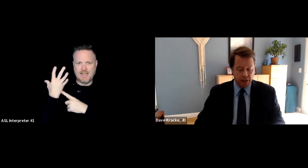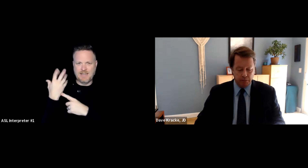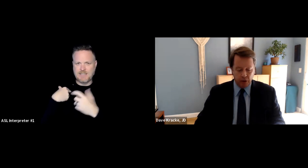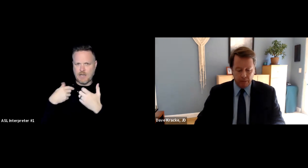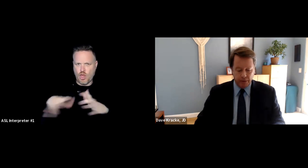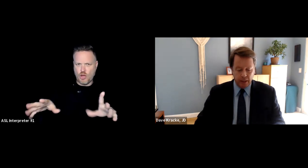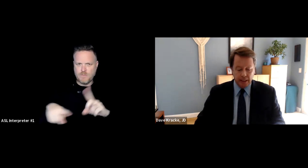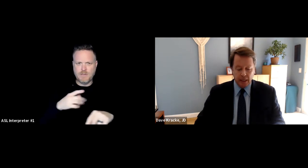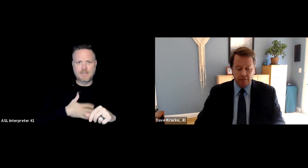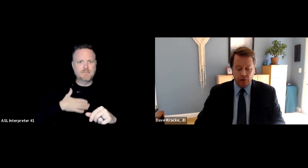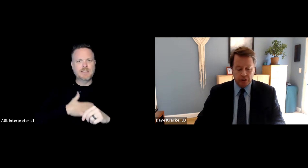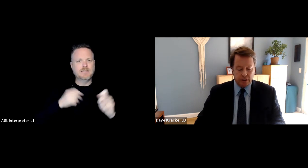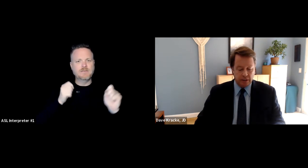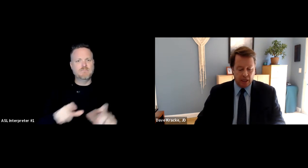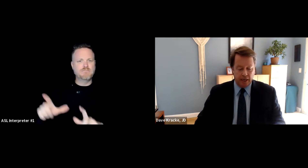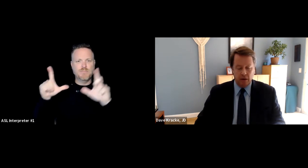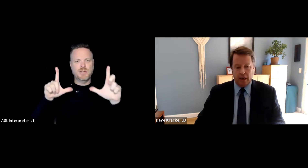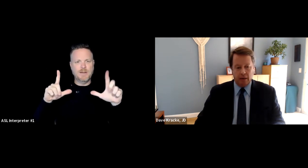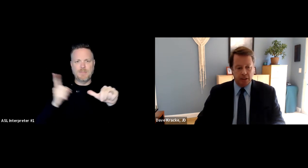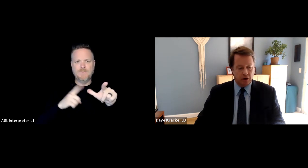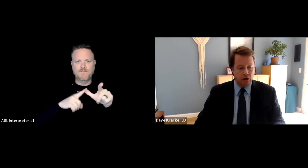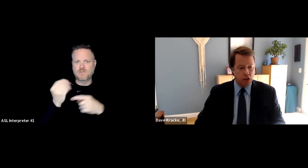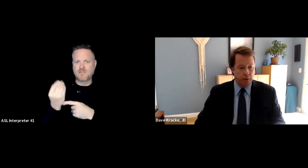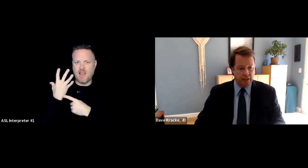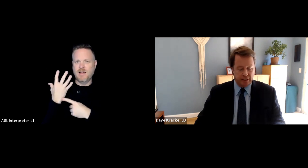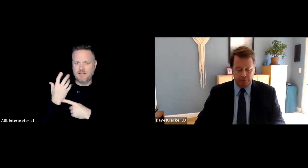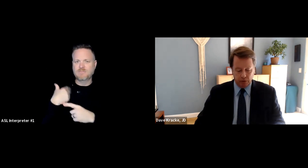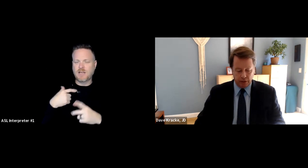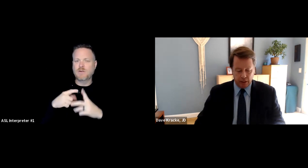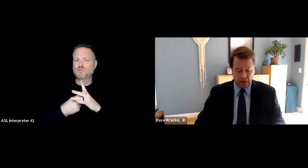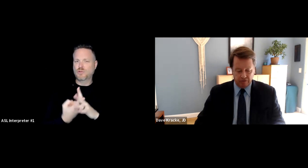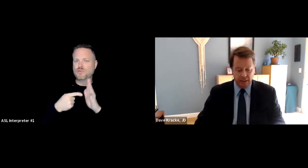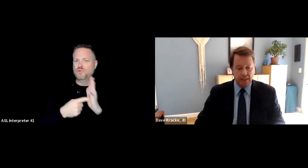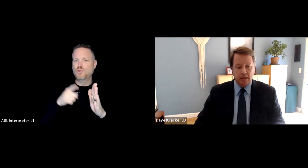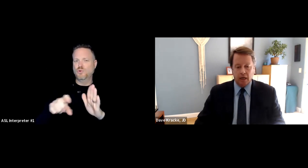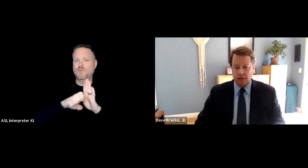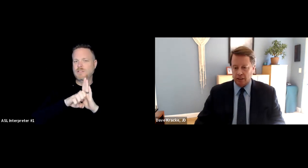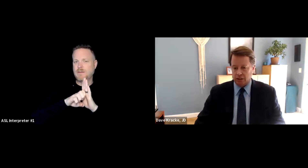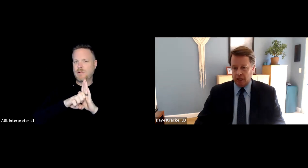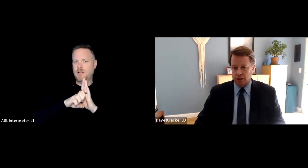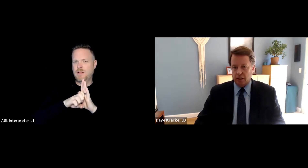please put up the first slide, I am going to start showing you samples of legislation.